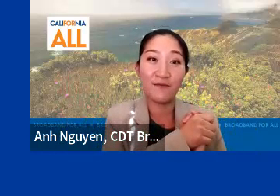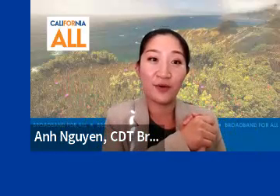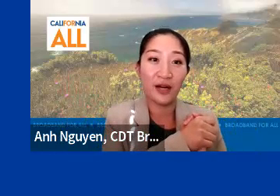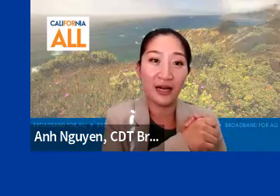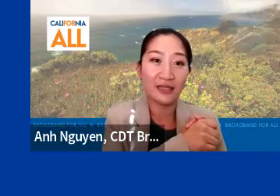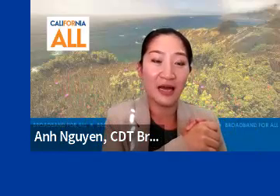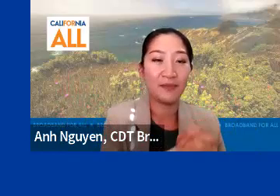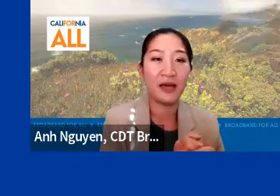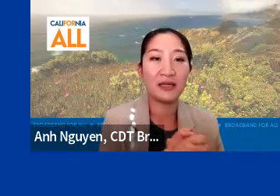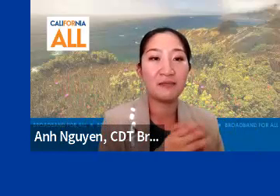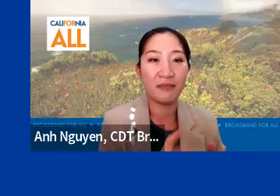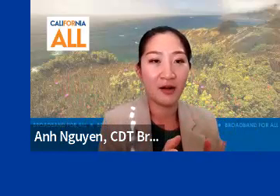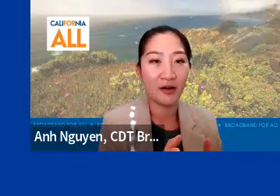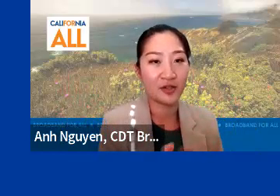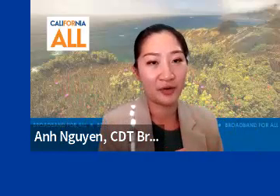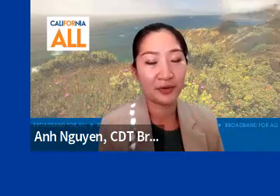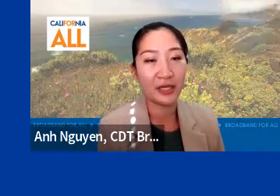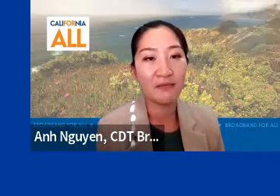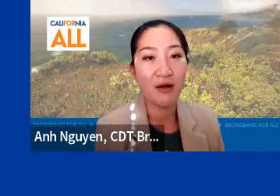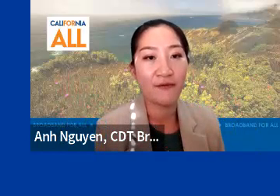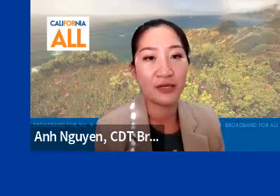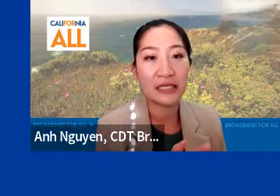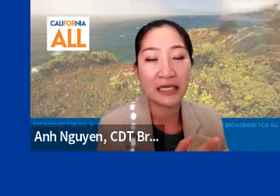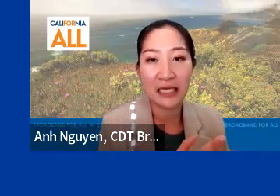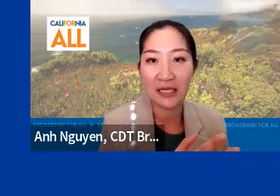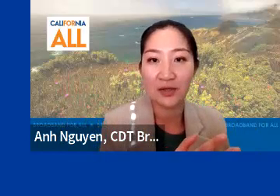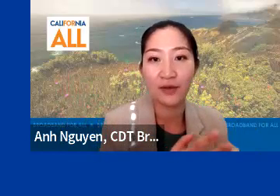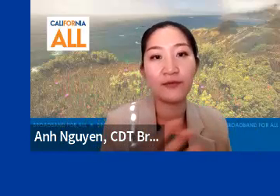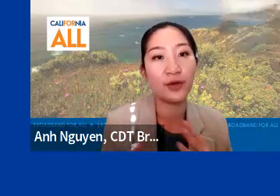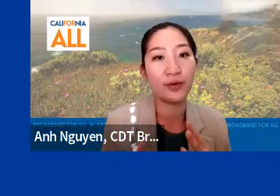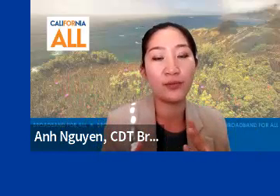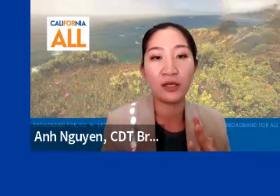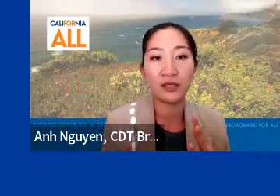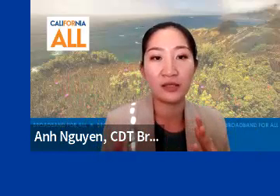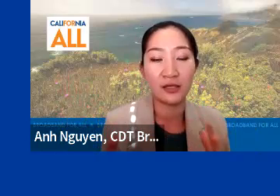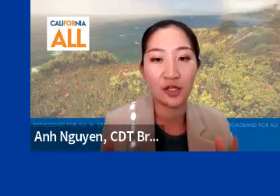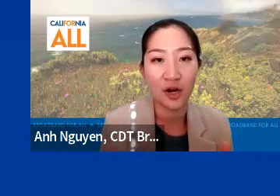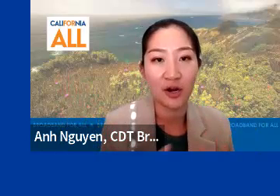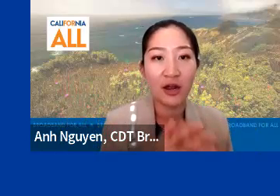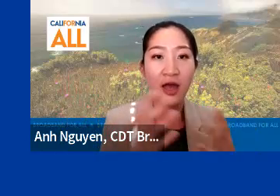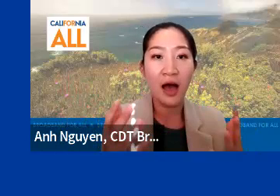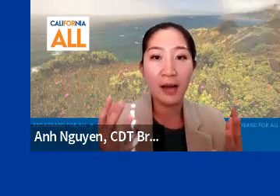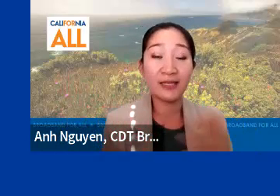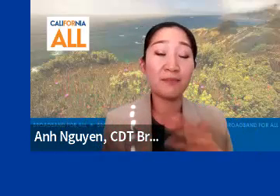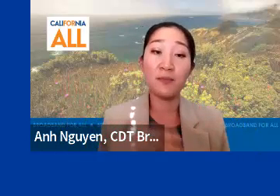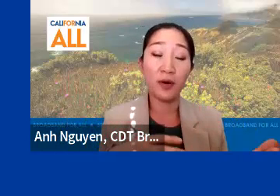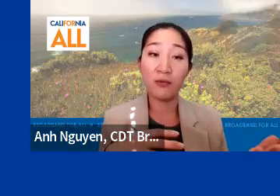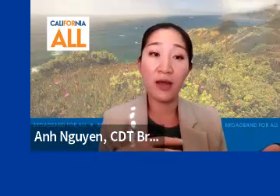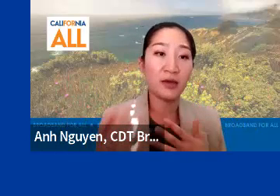it for us. That is our general email so if you want to share, send people our way you